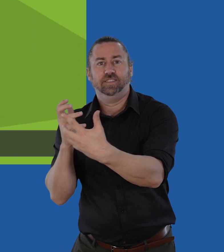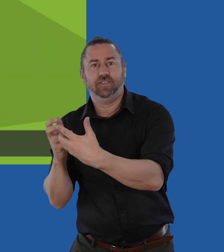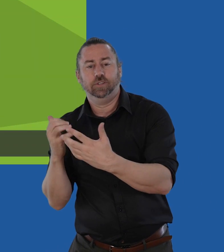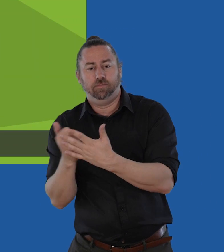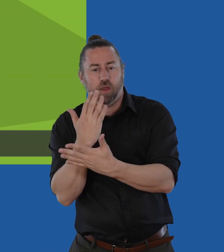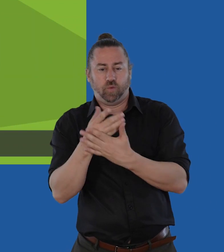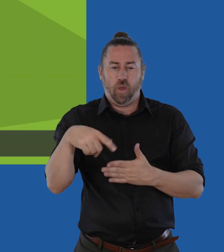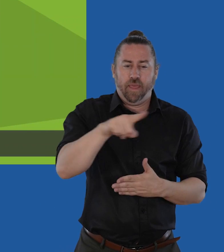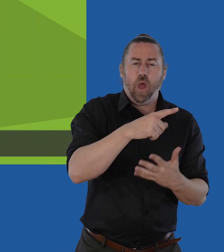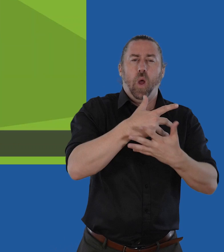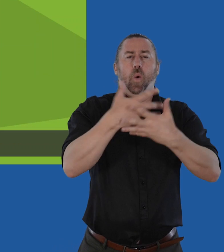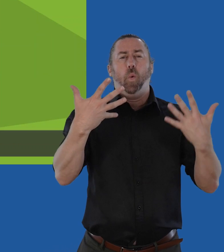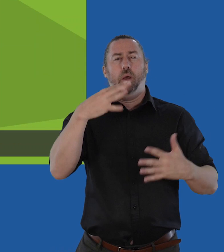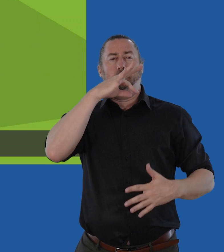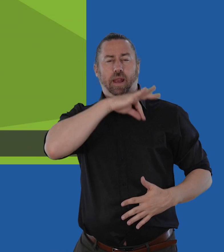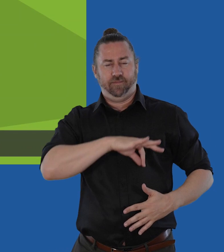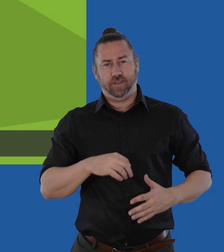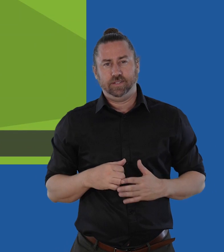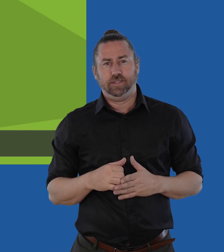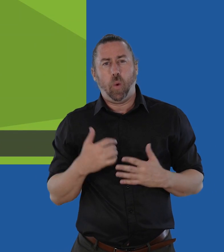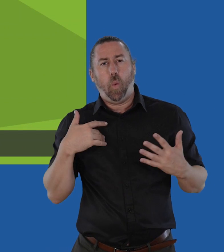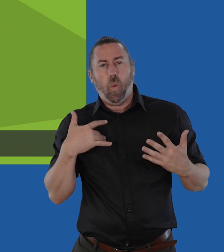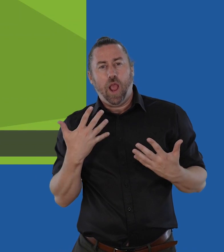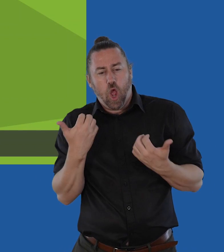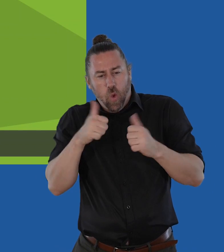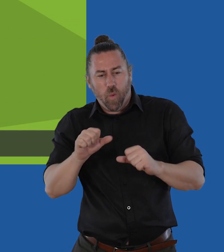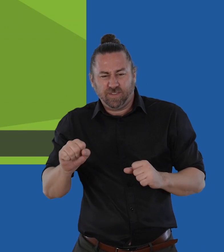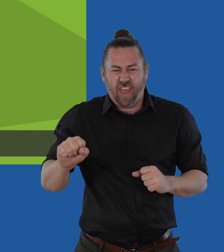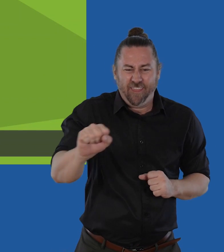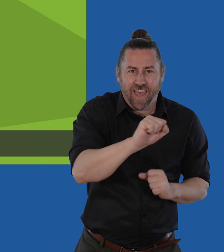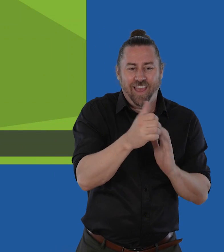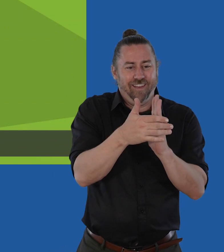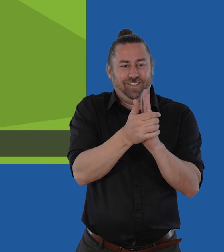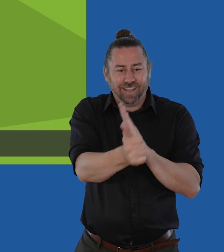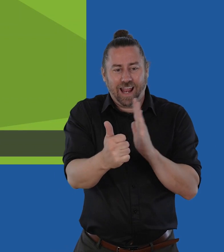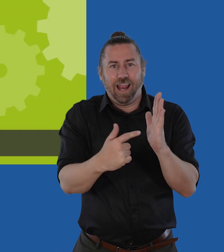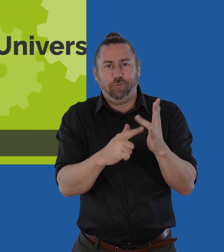So, how can our organizations respond to these challenges?